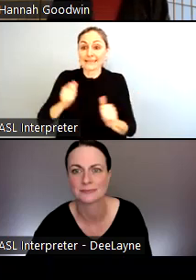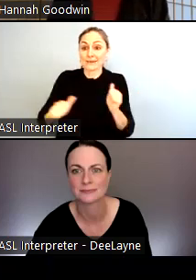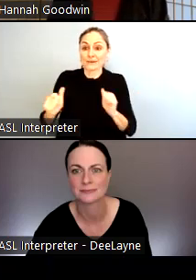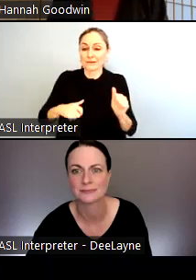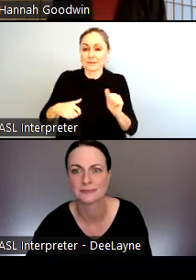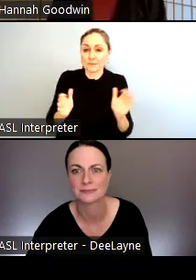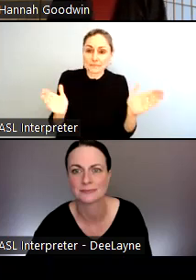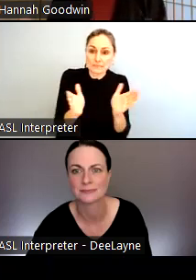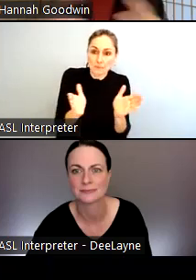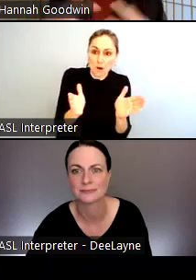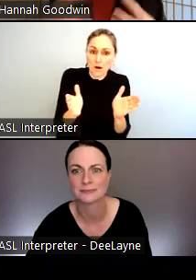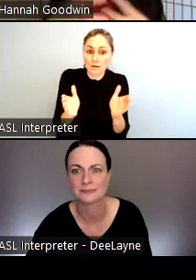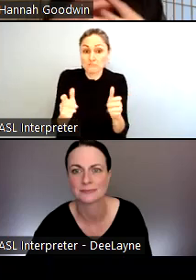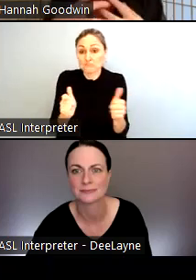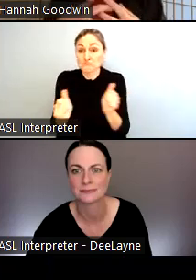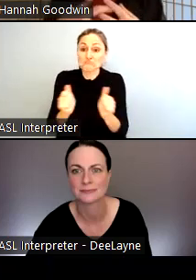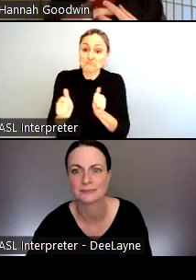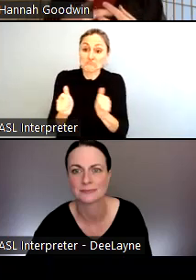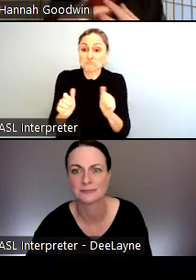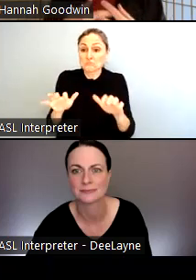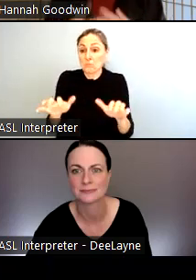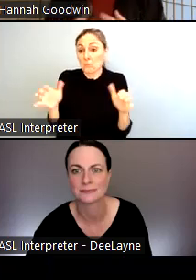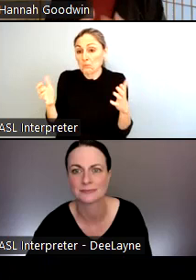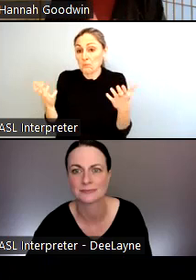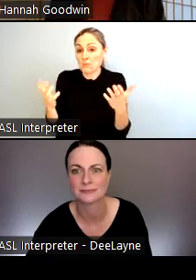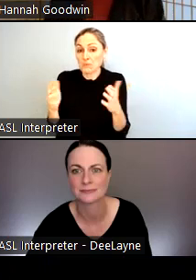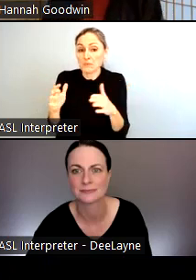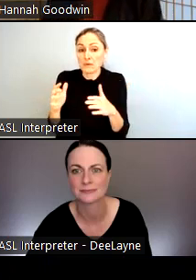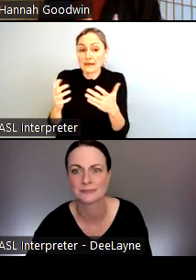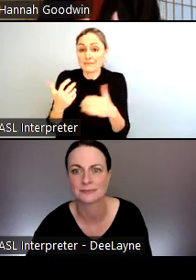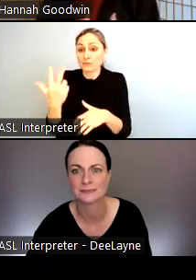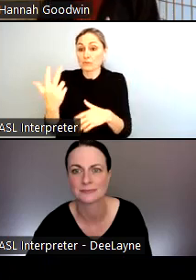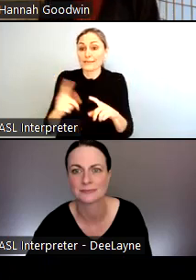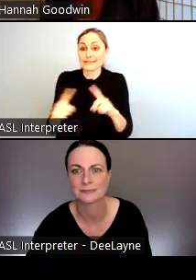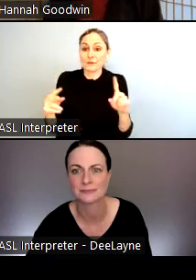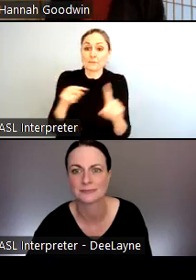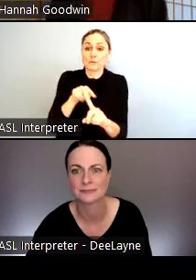And having all three of those perspectives may provide an important piece of,